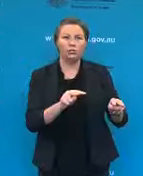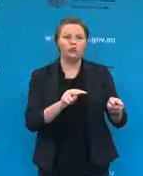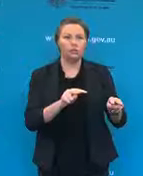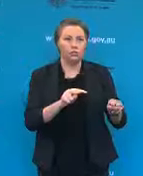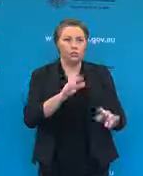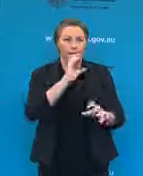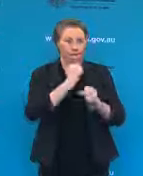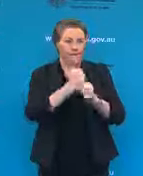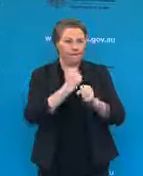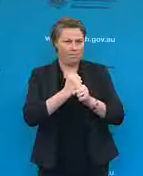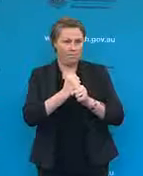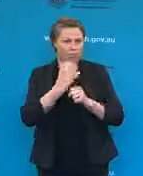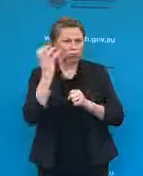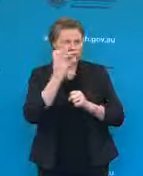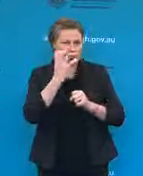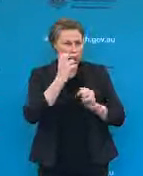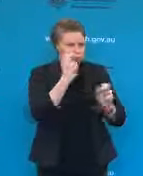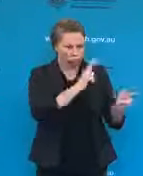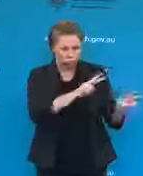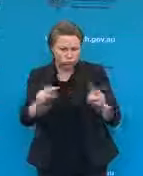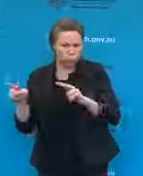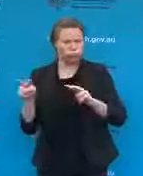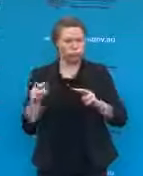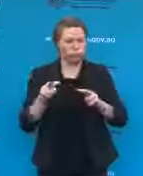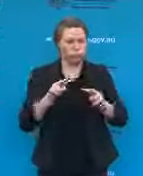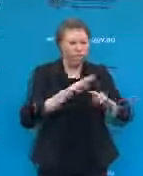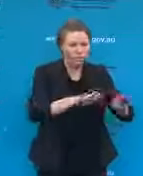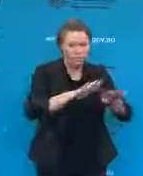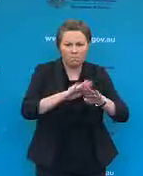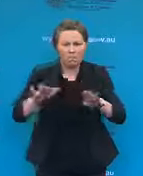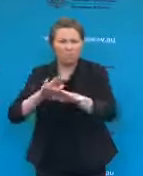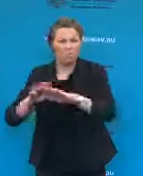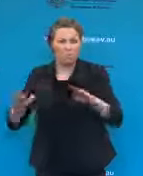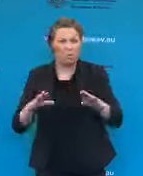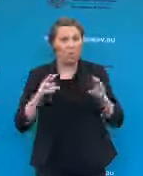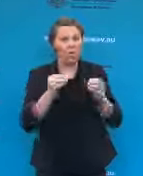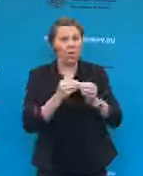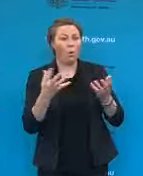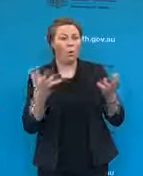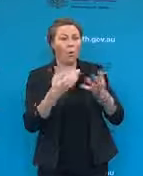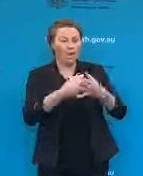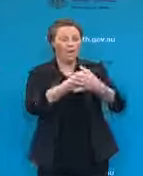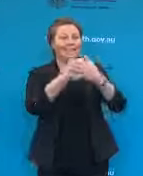extensive, there's substantial testing happening in those hotspot areas, they